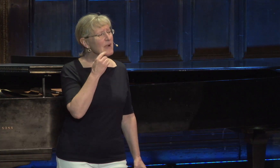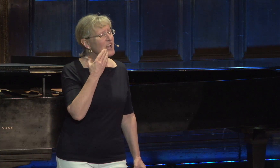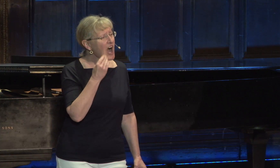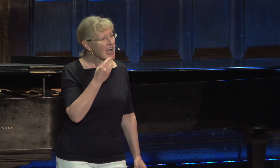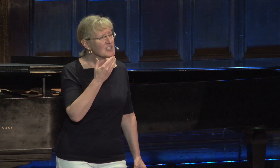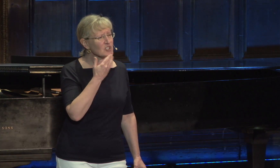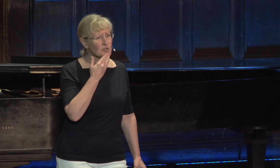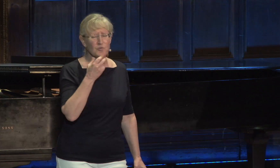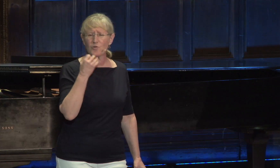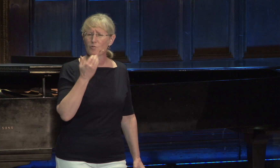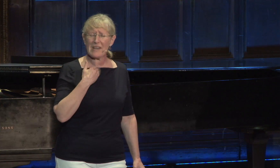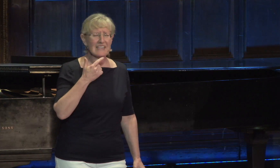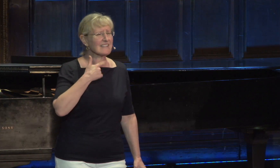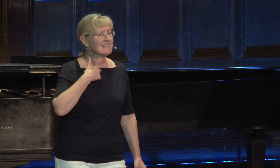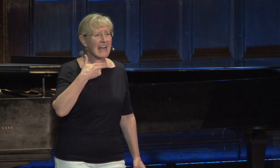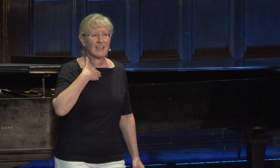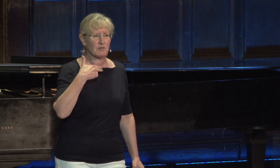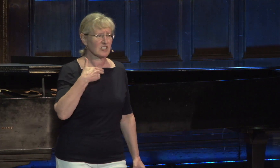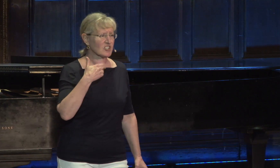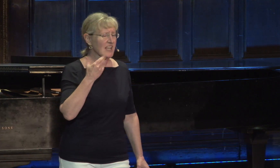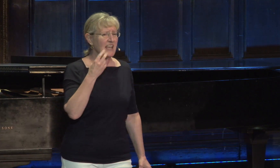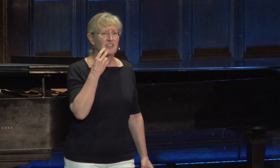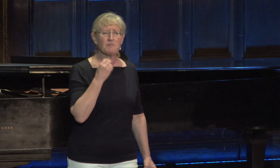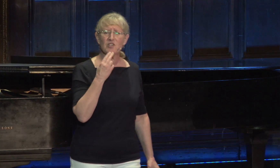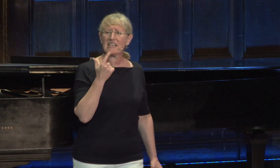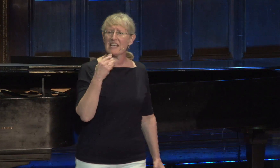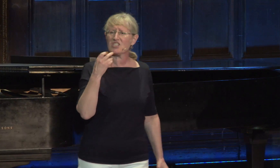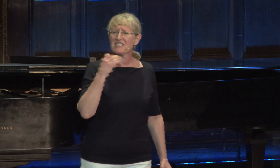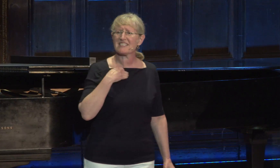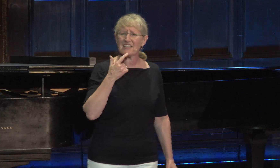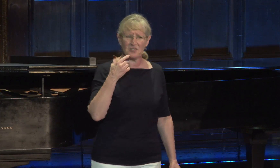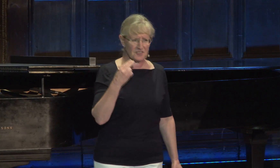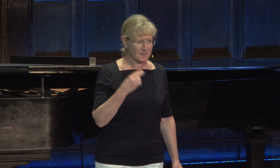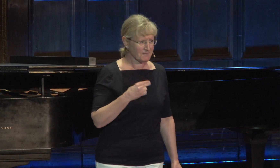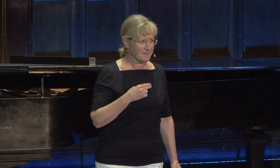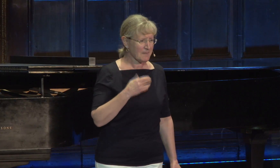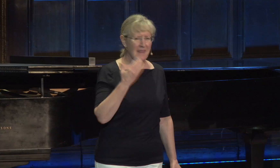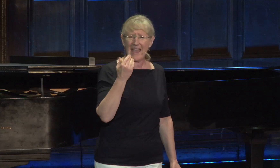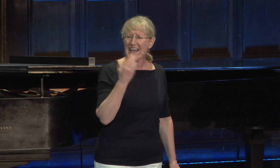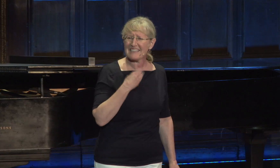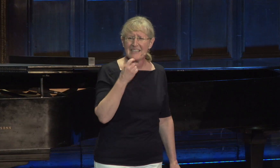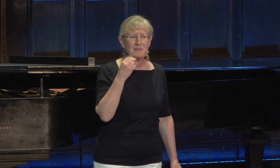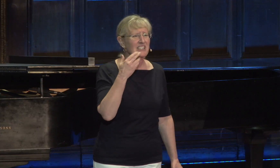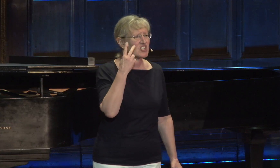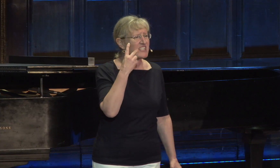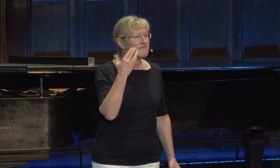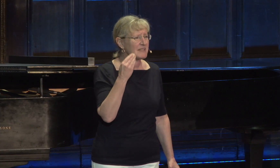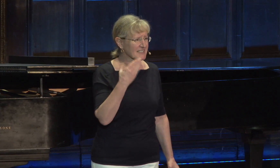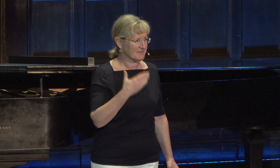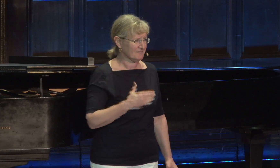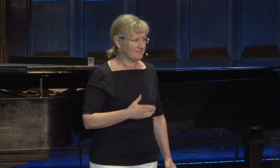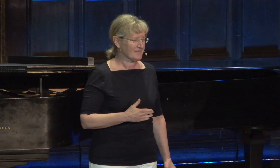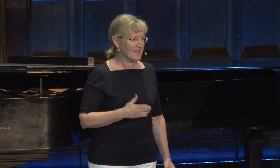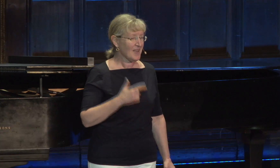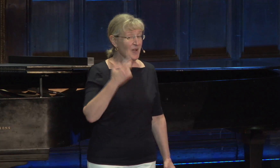He went on to great language and communication skills. Academic achievement.